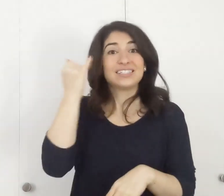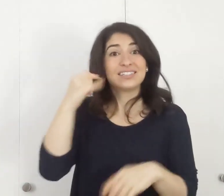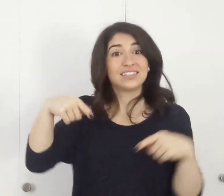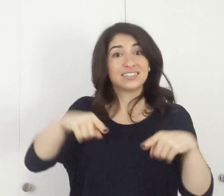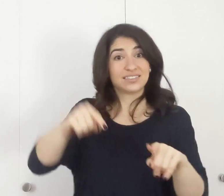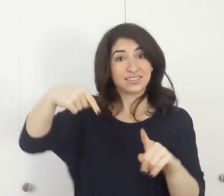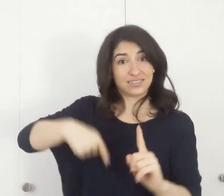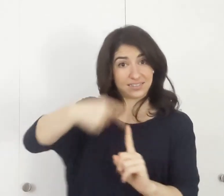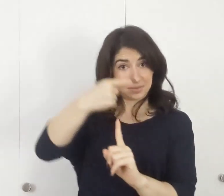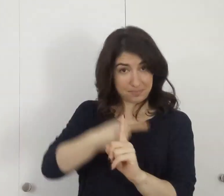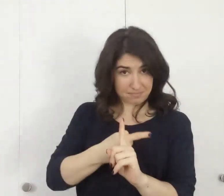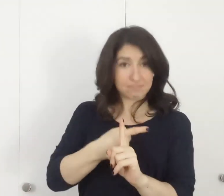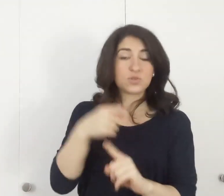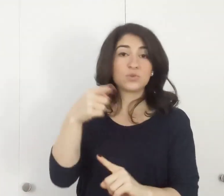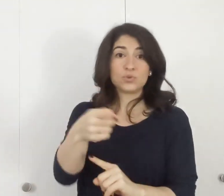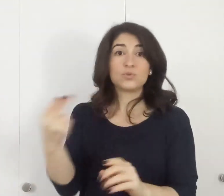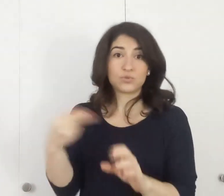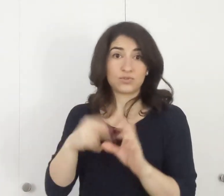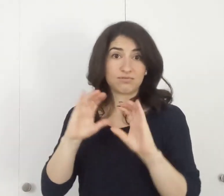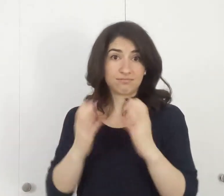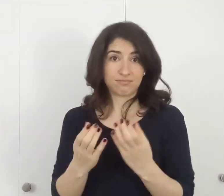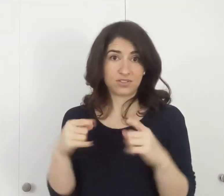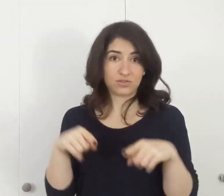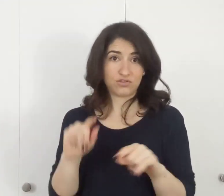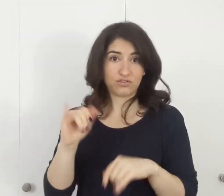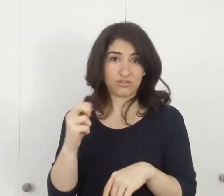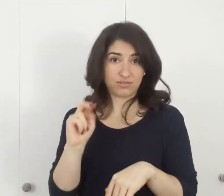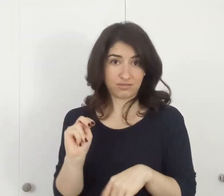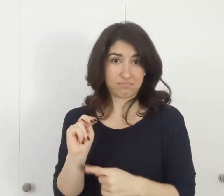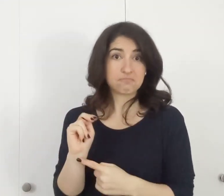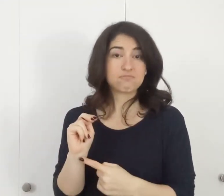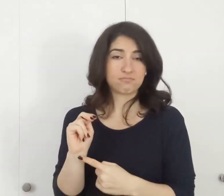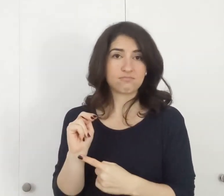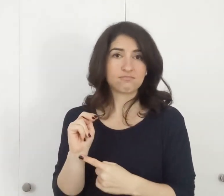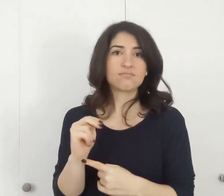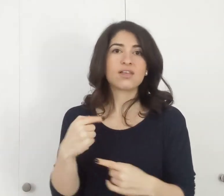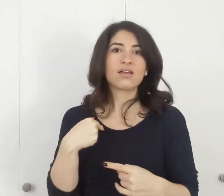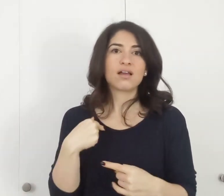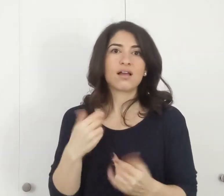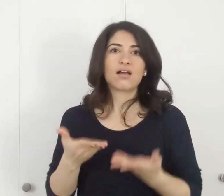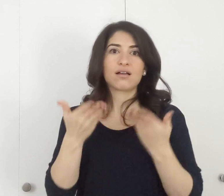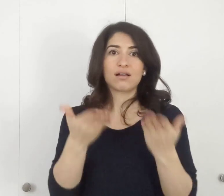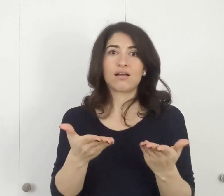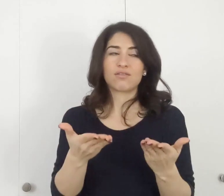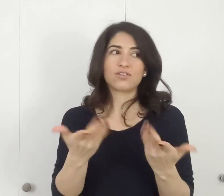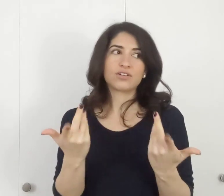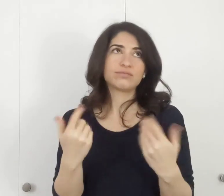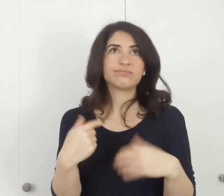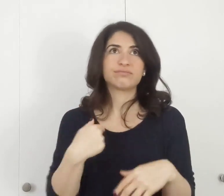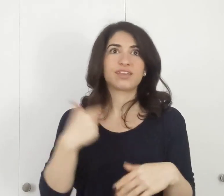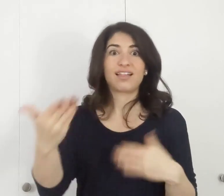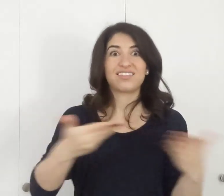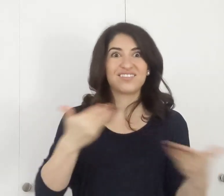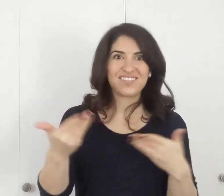If during this month, you join the class -- during January, I am going to offer...